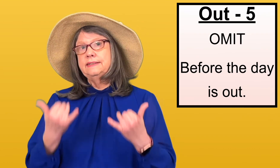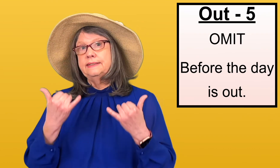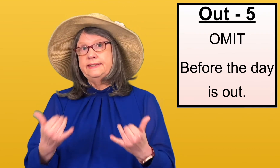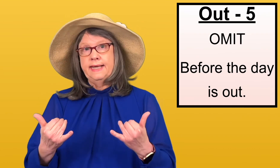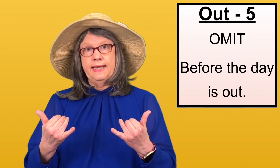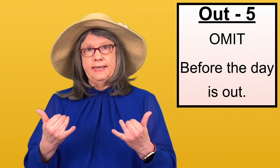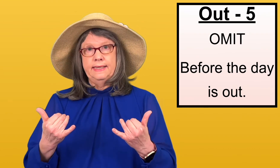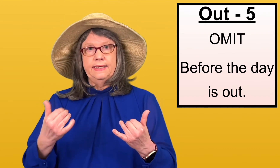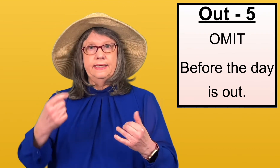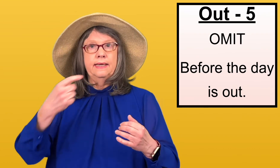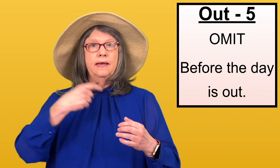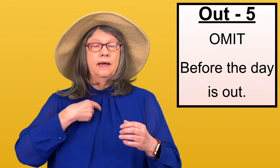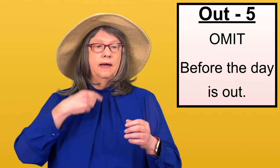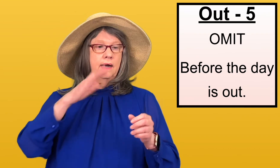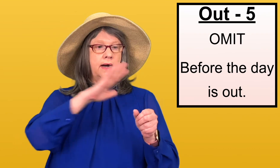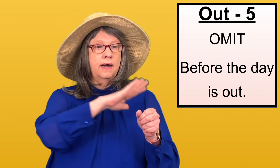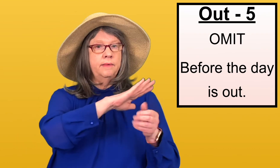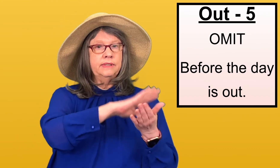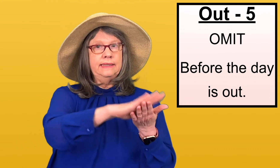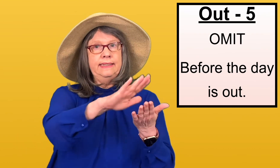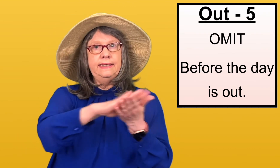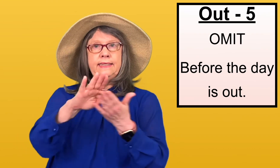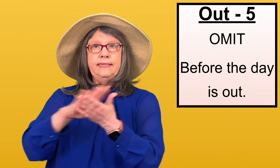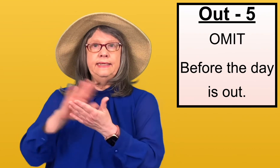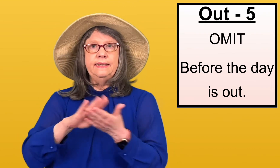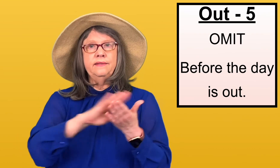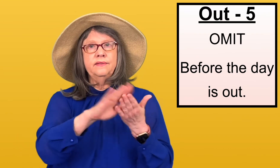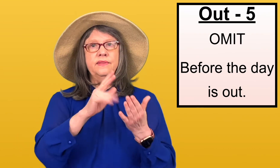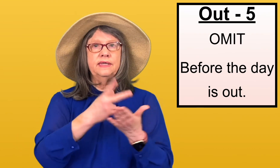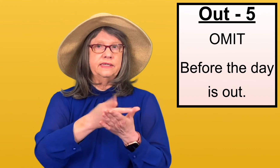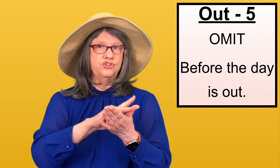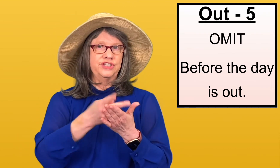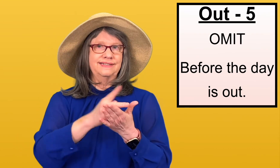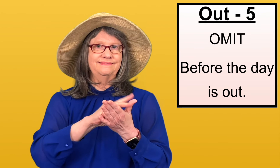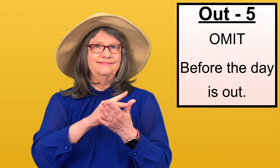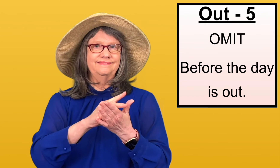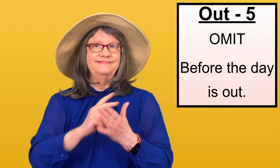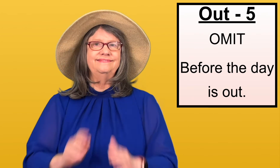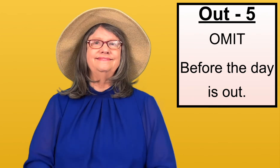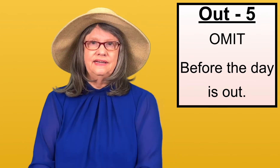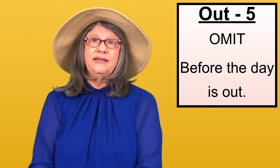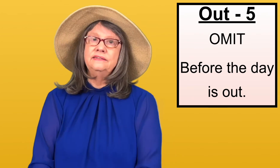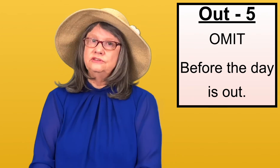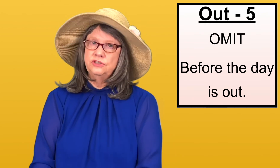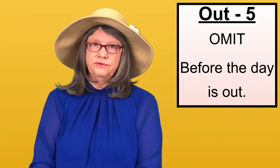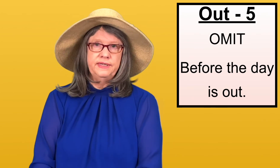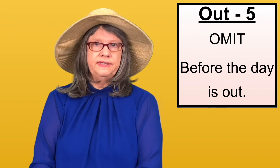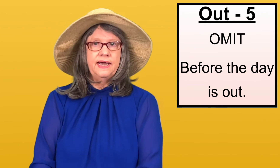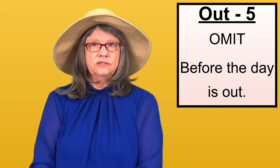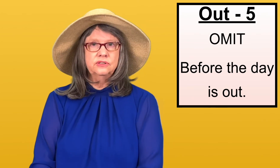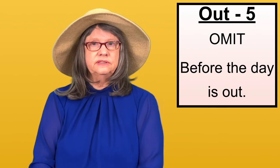TODAY, I'm CLEANING the KITCHEN. And you don't need to actually sign